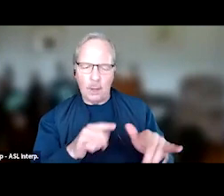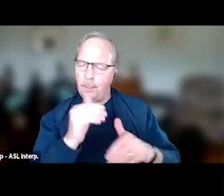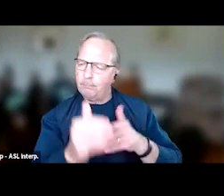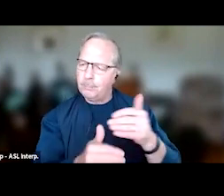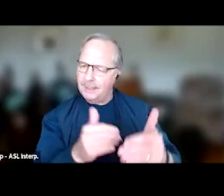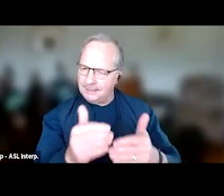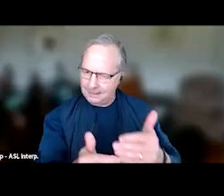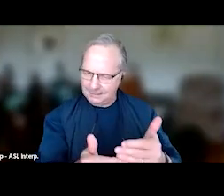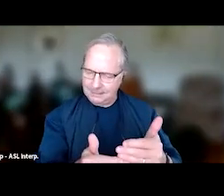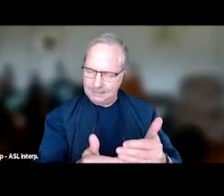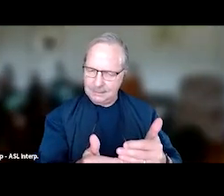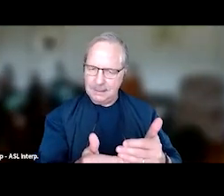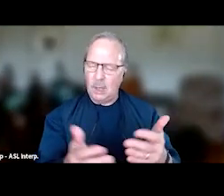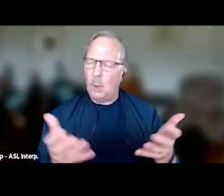What should that assessment